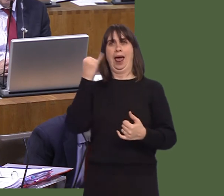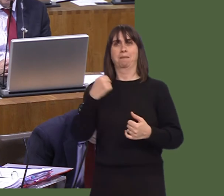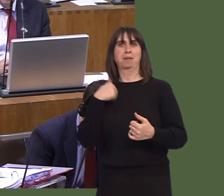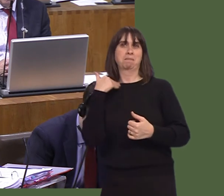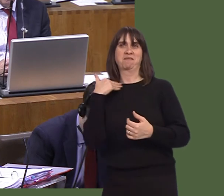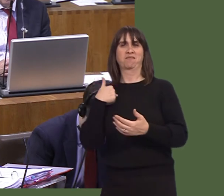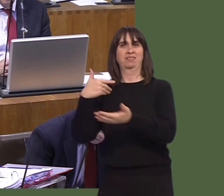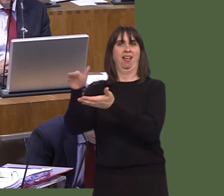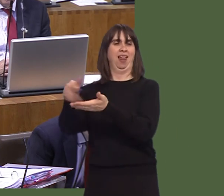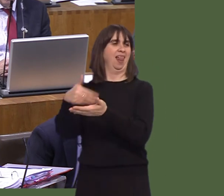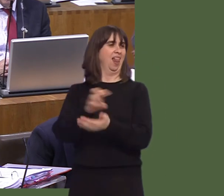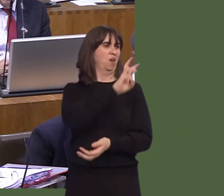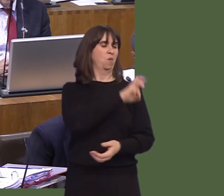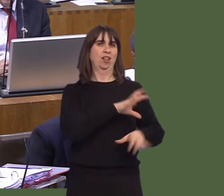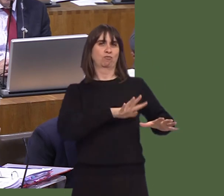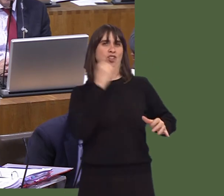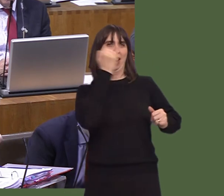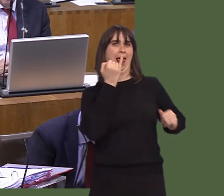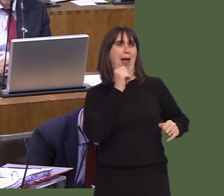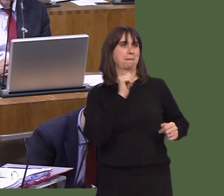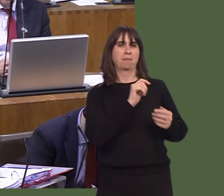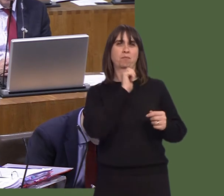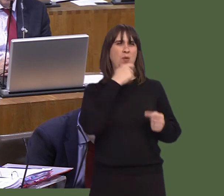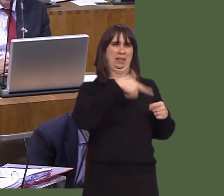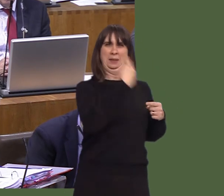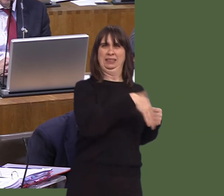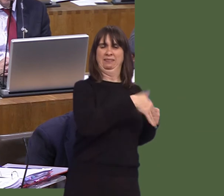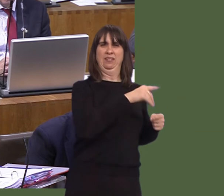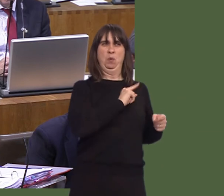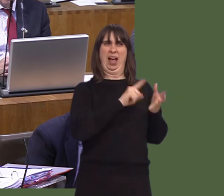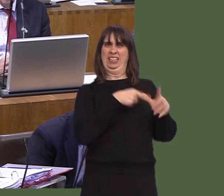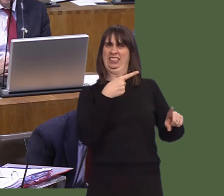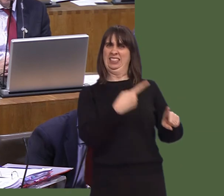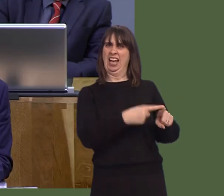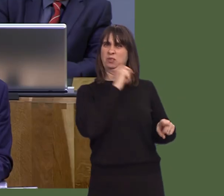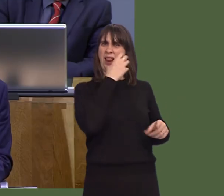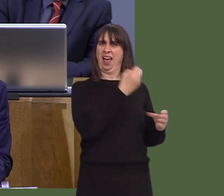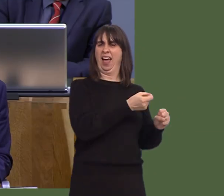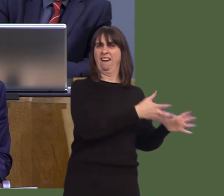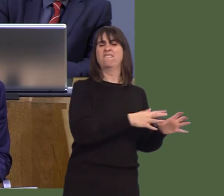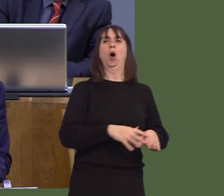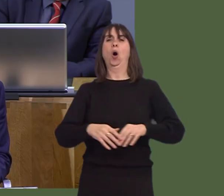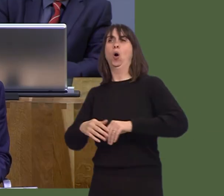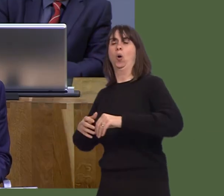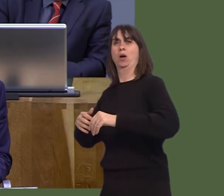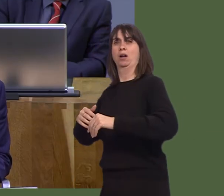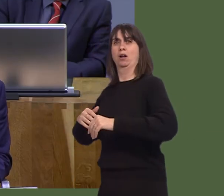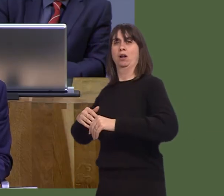I can say that groups across Welsh Government are already exploring the impact of technology and data on public service delivery.